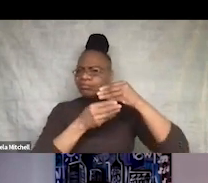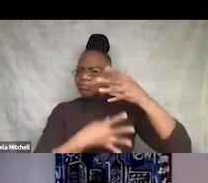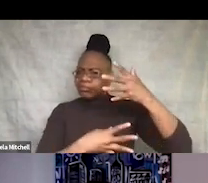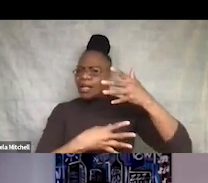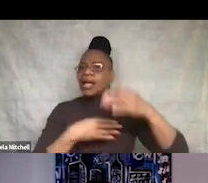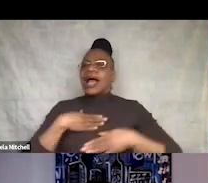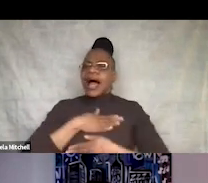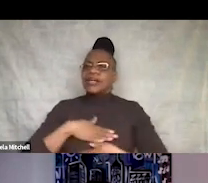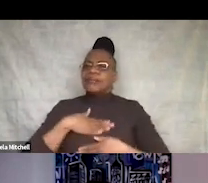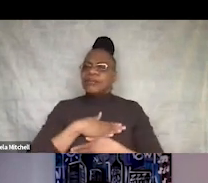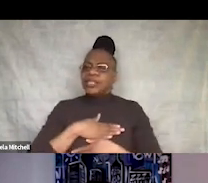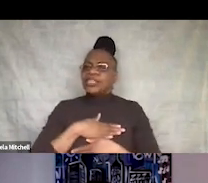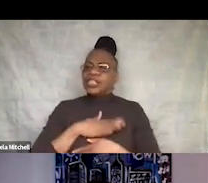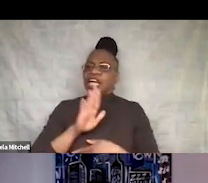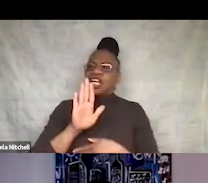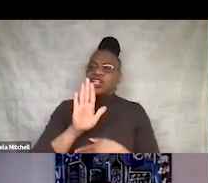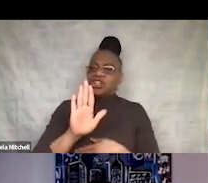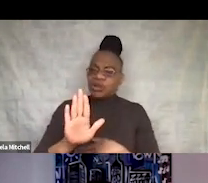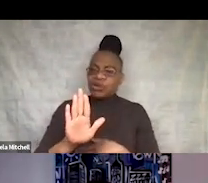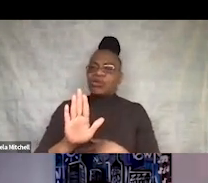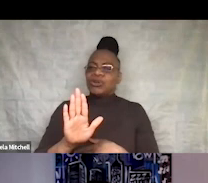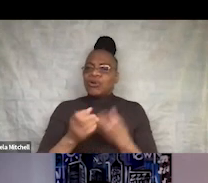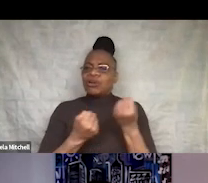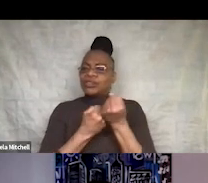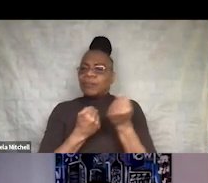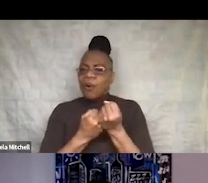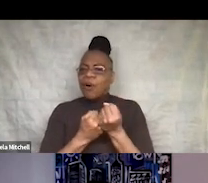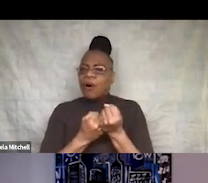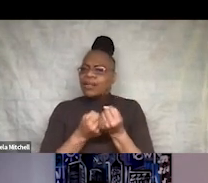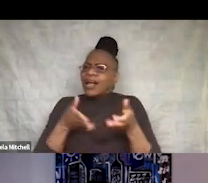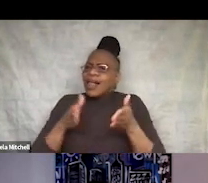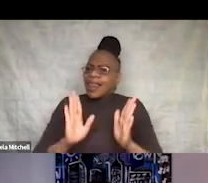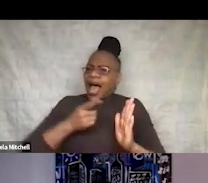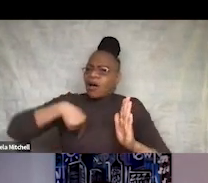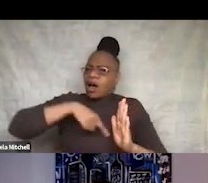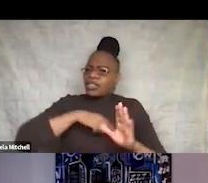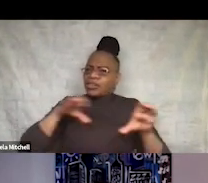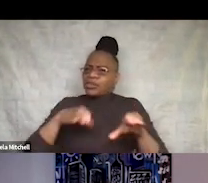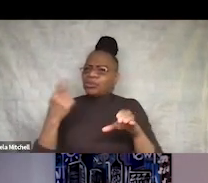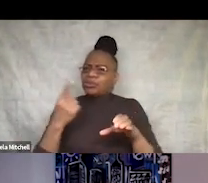your sort of frame of, let's be about something greater than ourselves together,